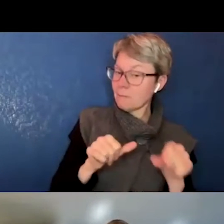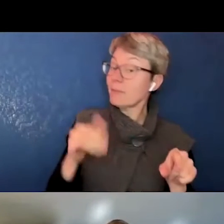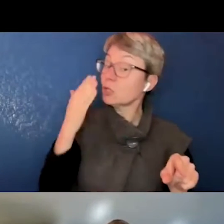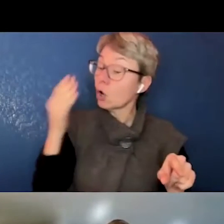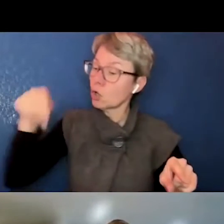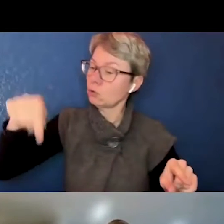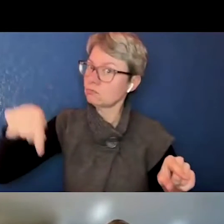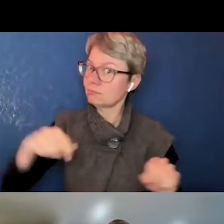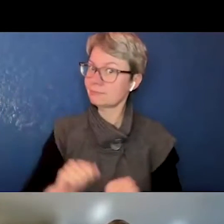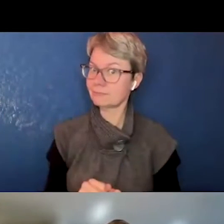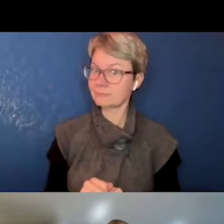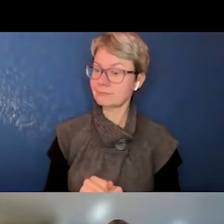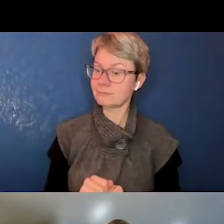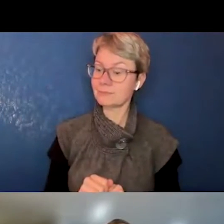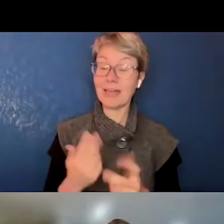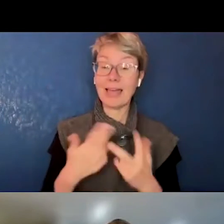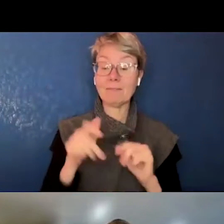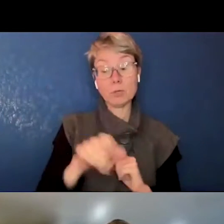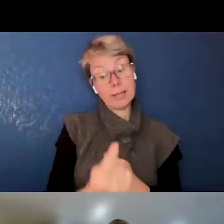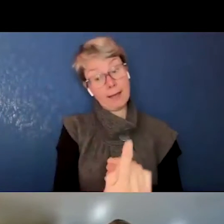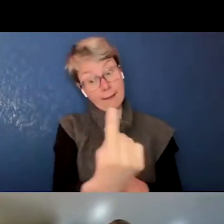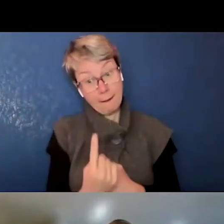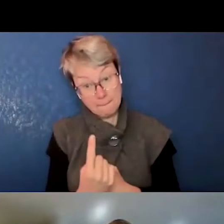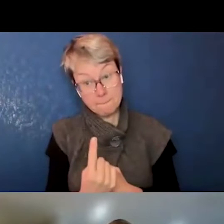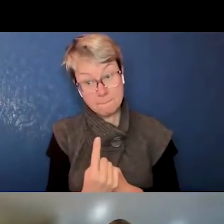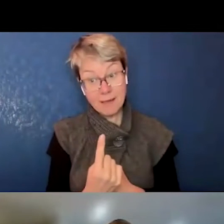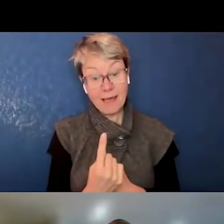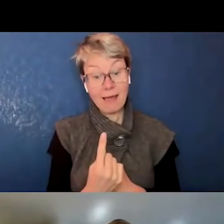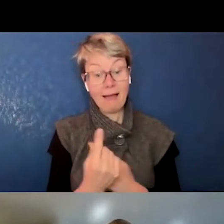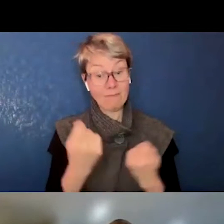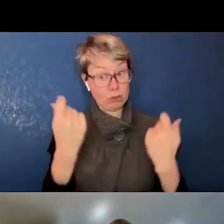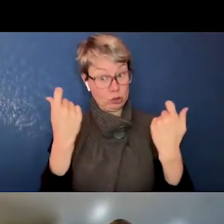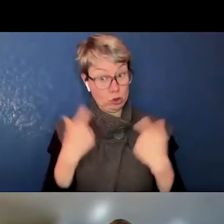client agrees to that because we always ask our clients is it okay for this person to come in